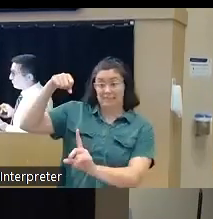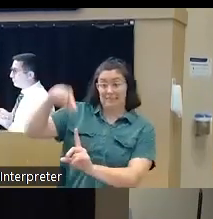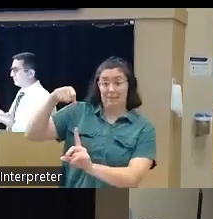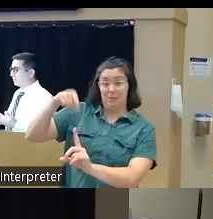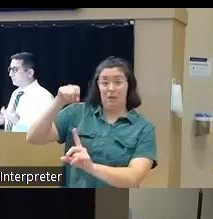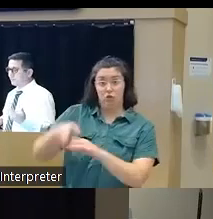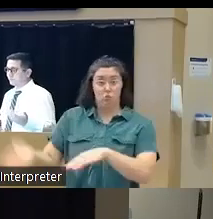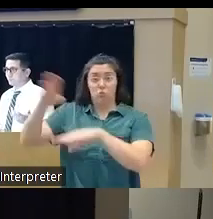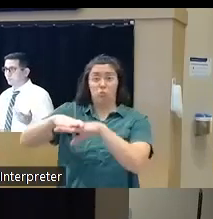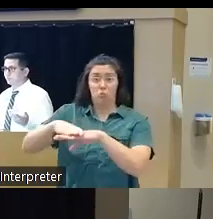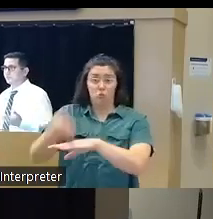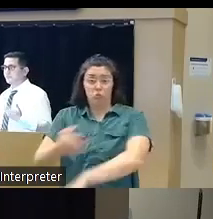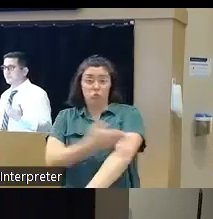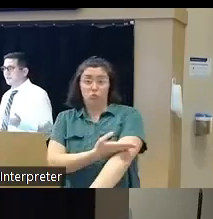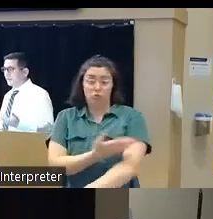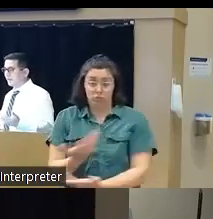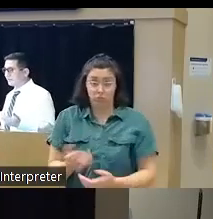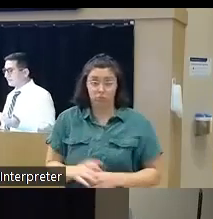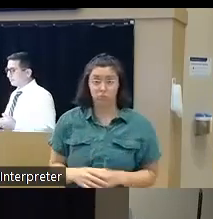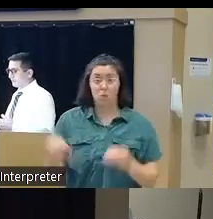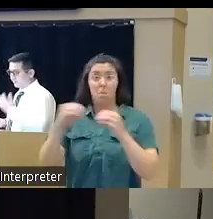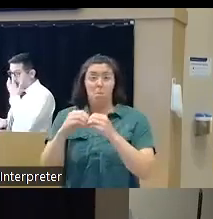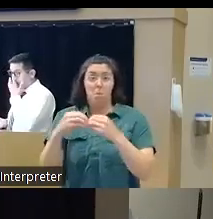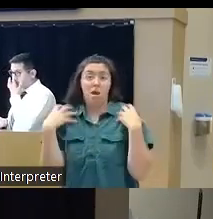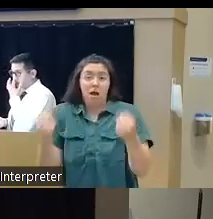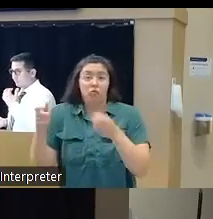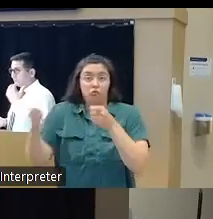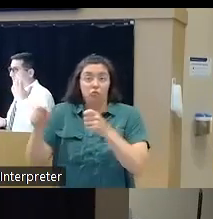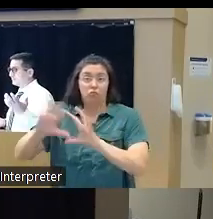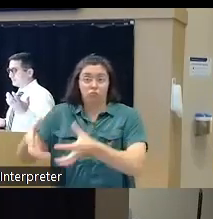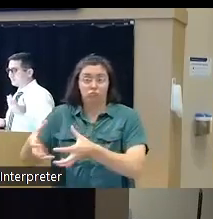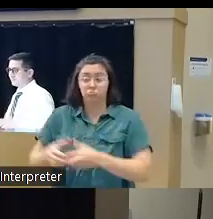to improve and hopefully improve close to a healthy control population so with the same